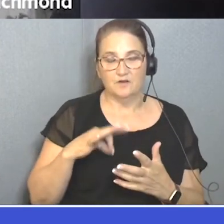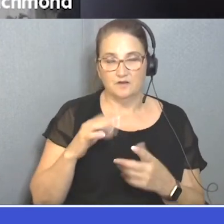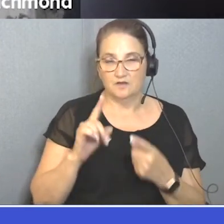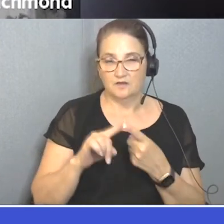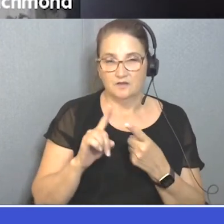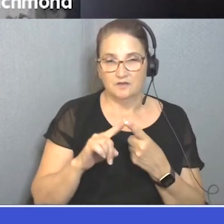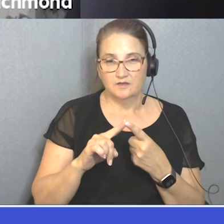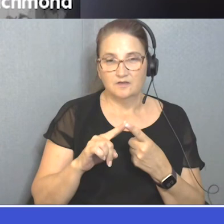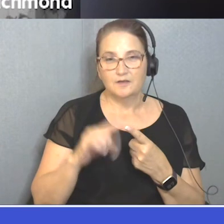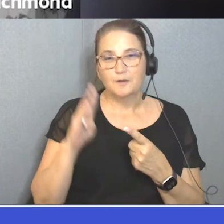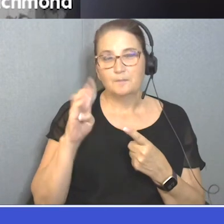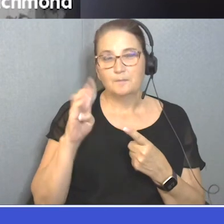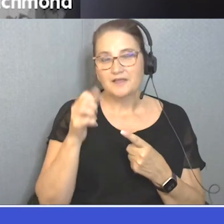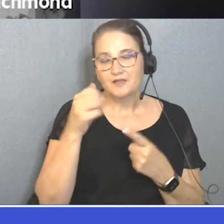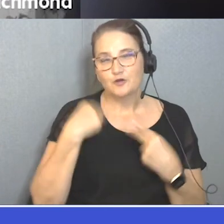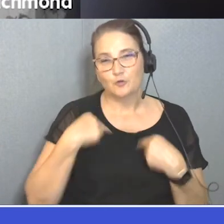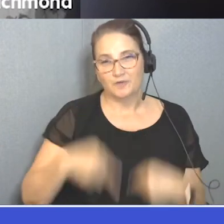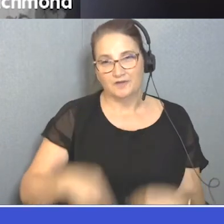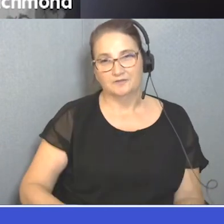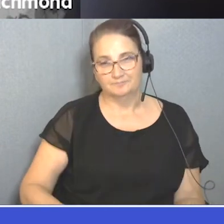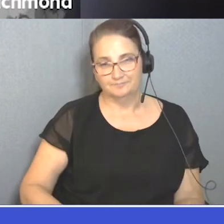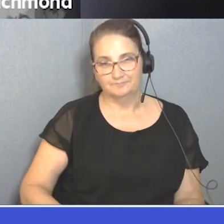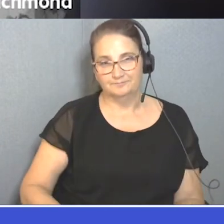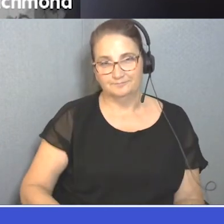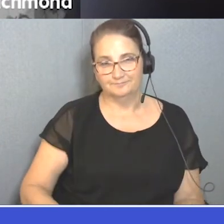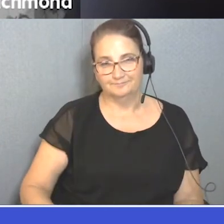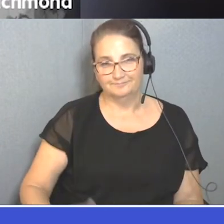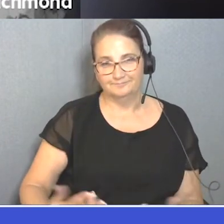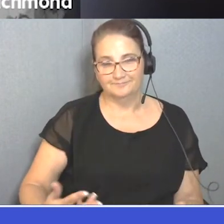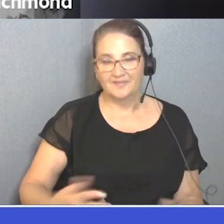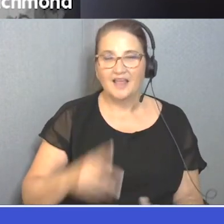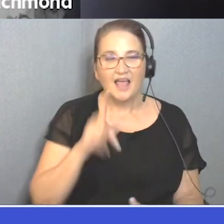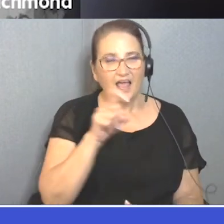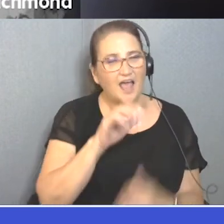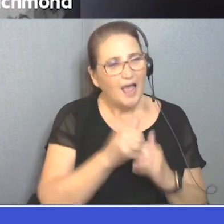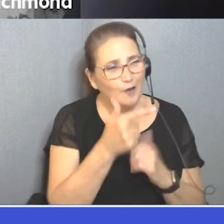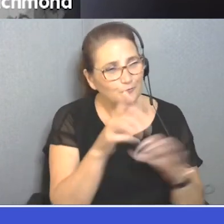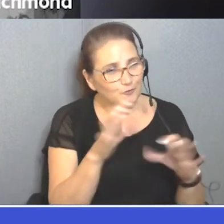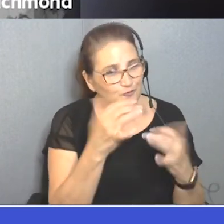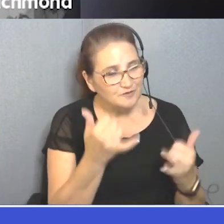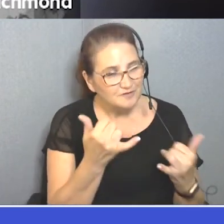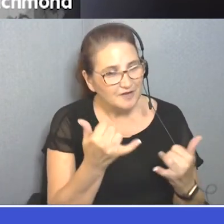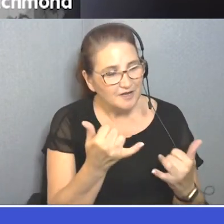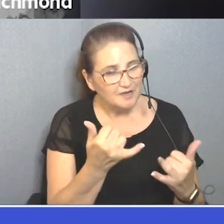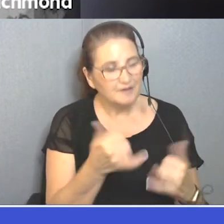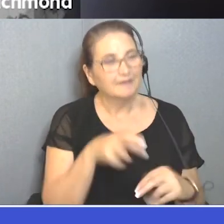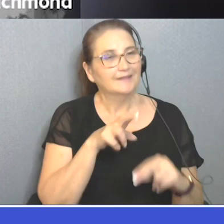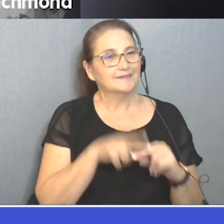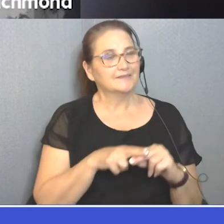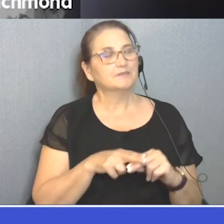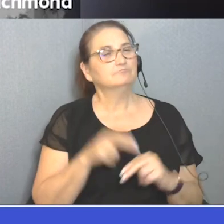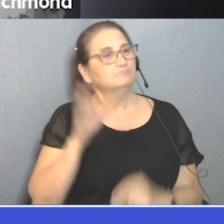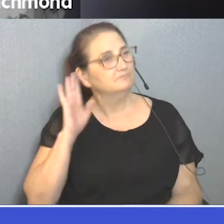are fruitful. Number one is be human. How are you doing today? And actually listen to what they have